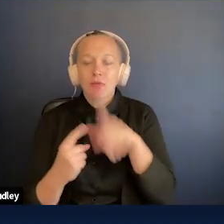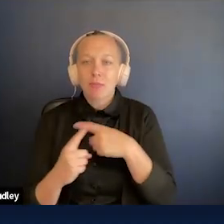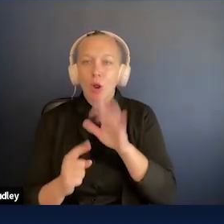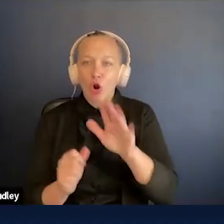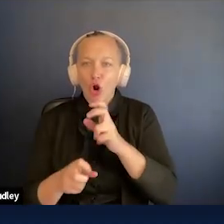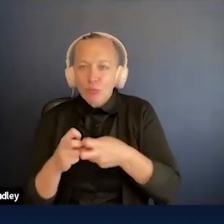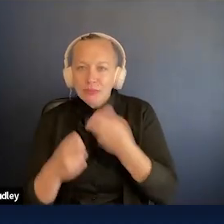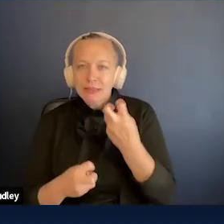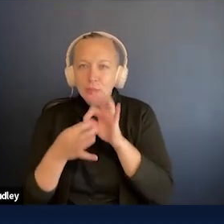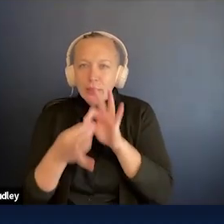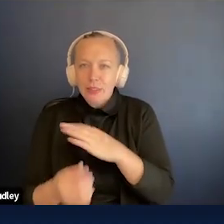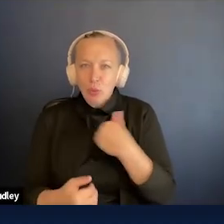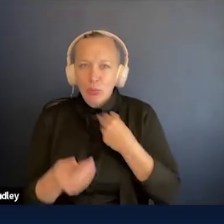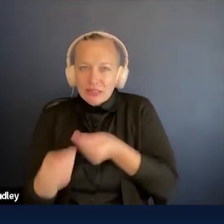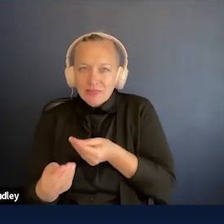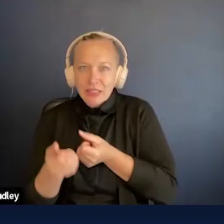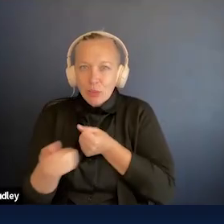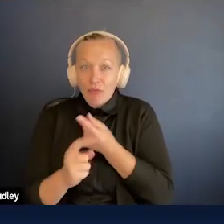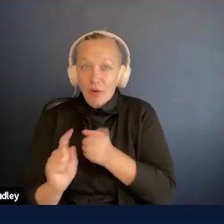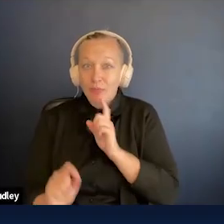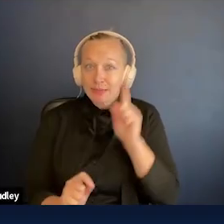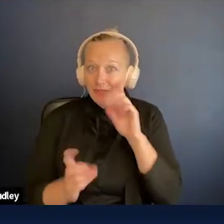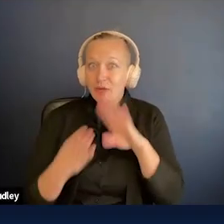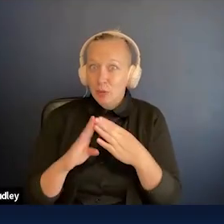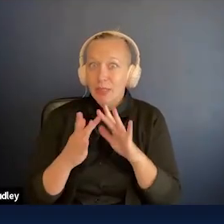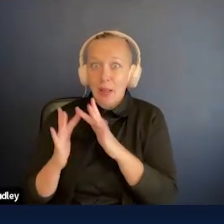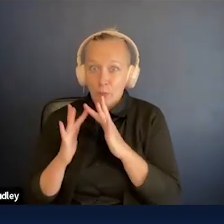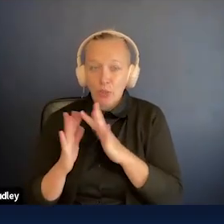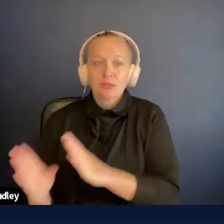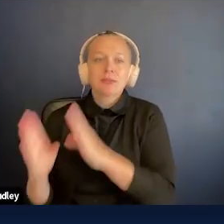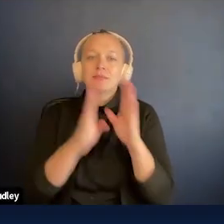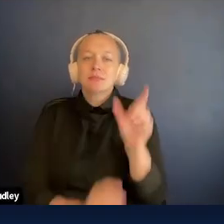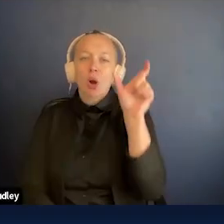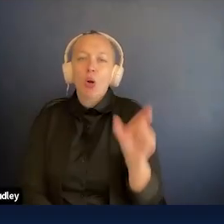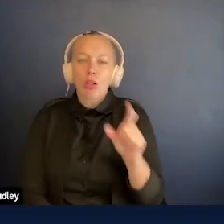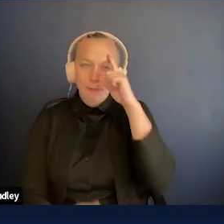And next column is mental health and screening, and this article essentially.